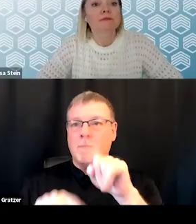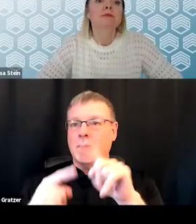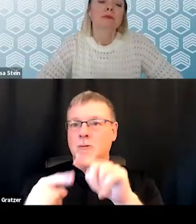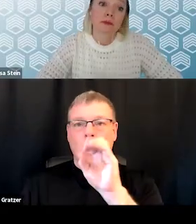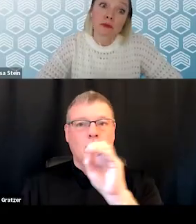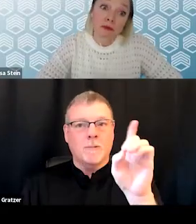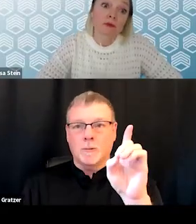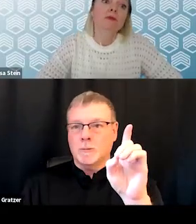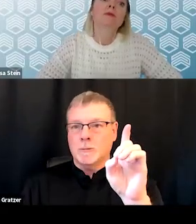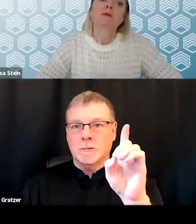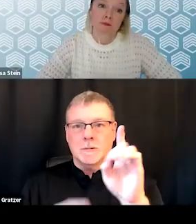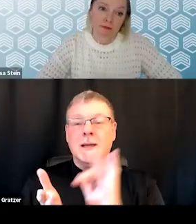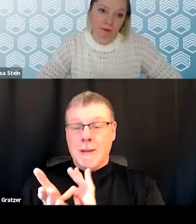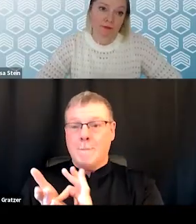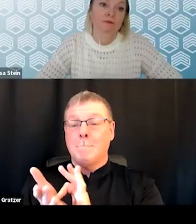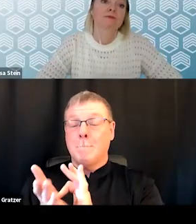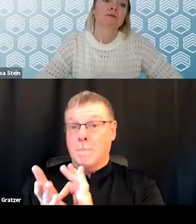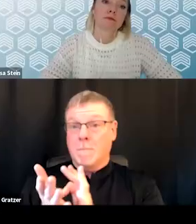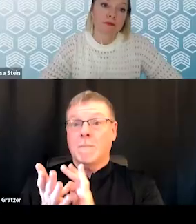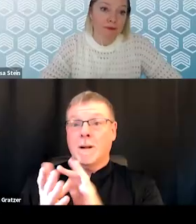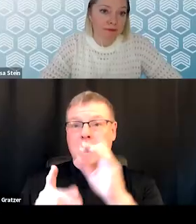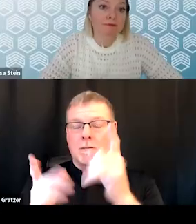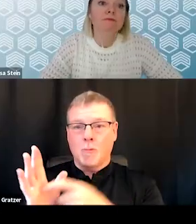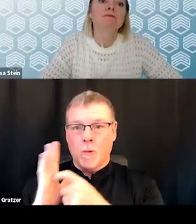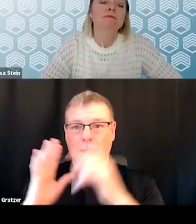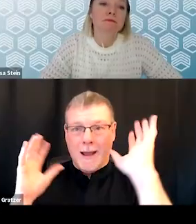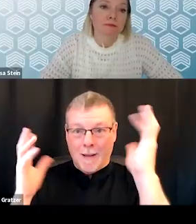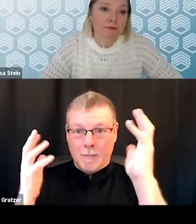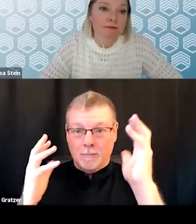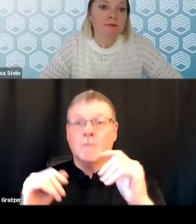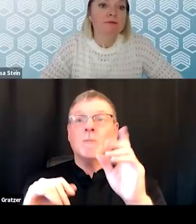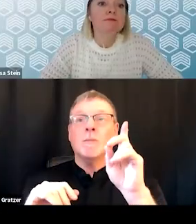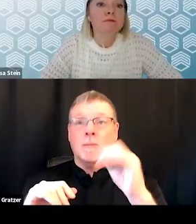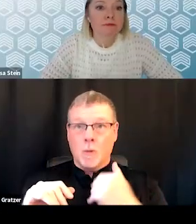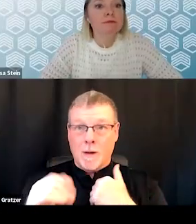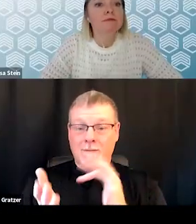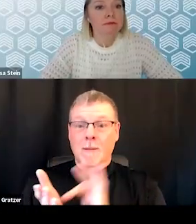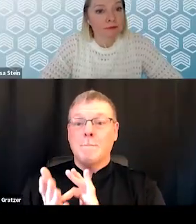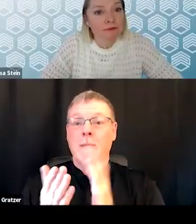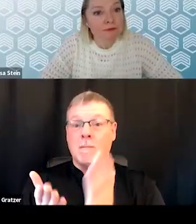That is a medical call that requires an ambulance, and even though we do have a medical provider on the van,